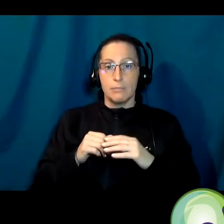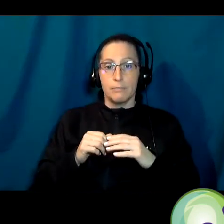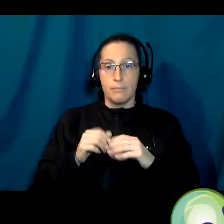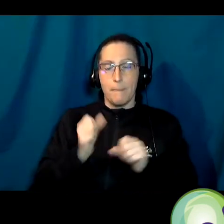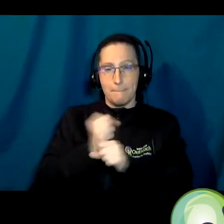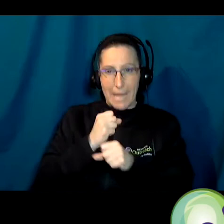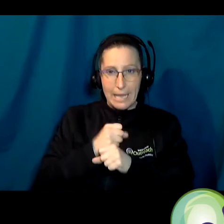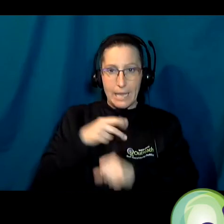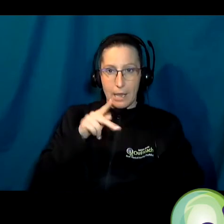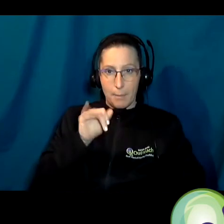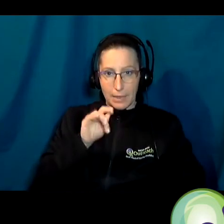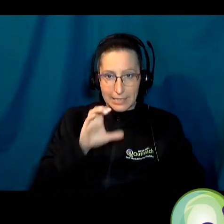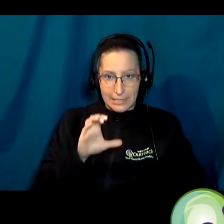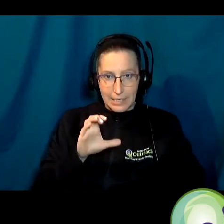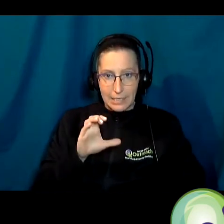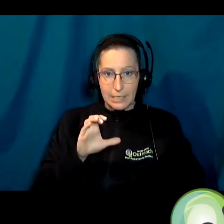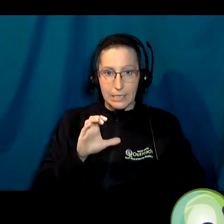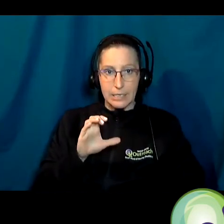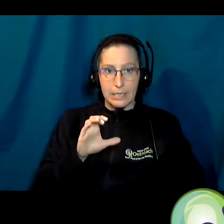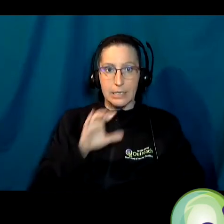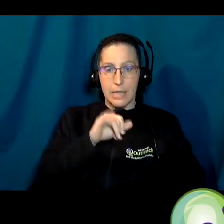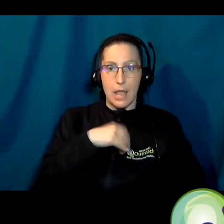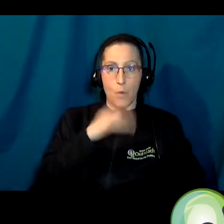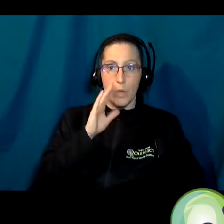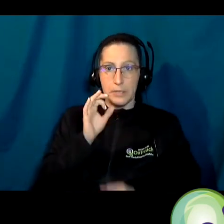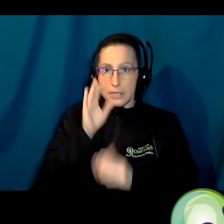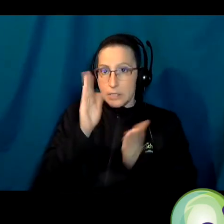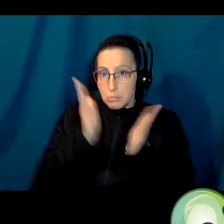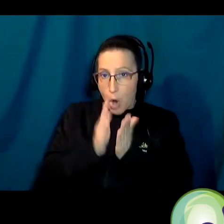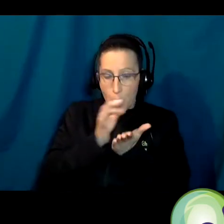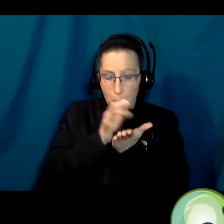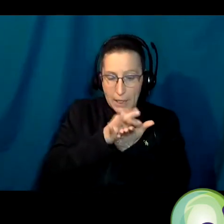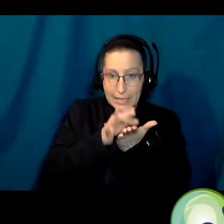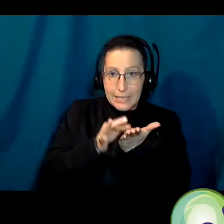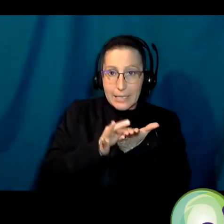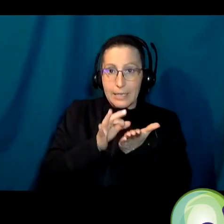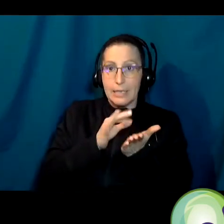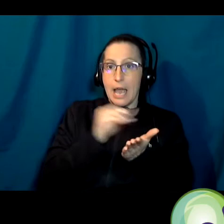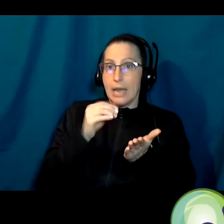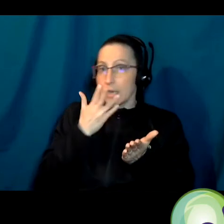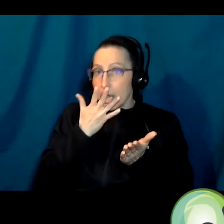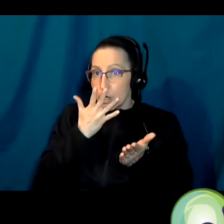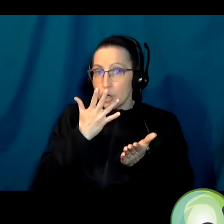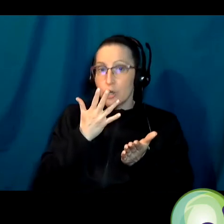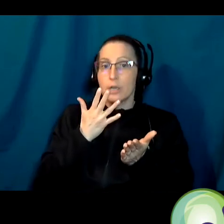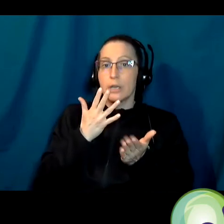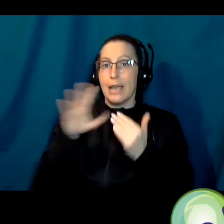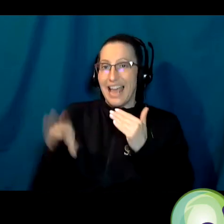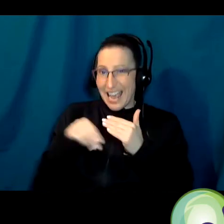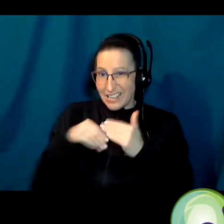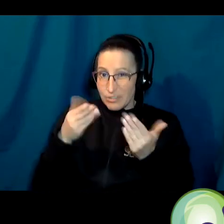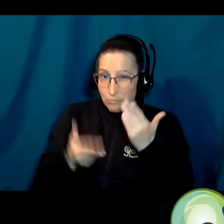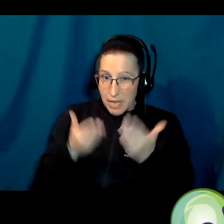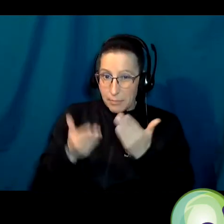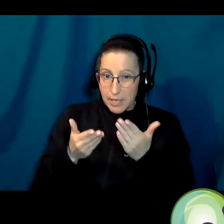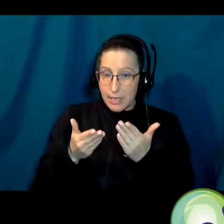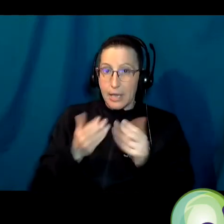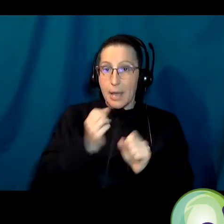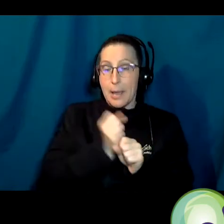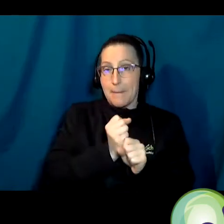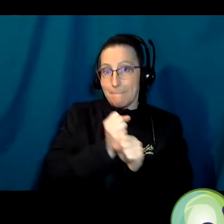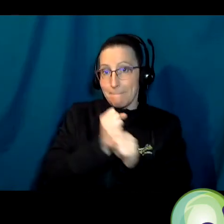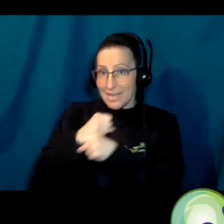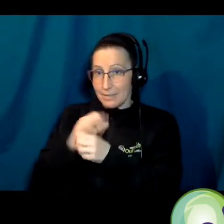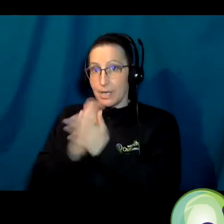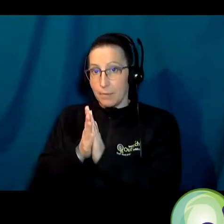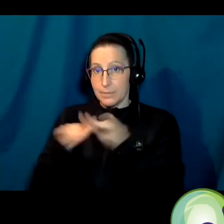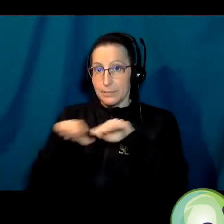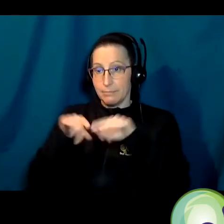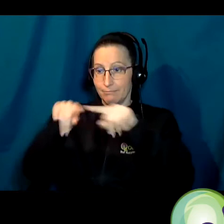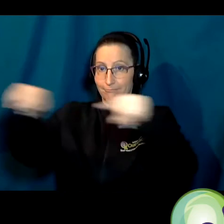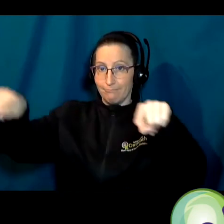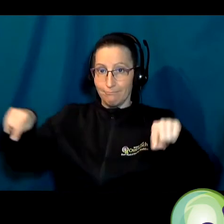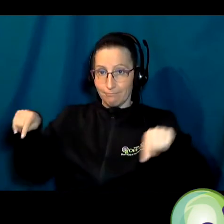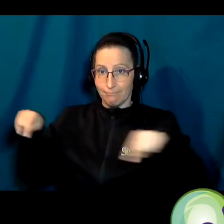that takes pellets and color and an additive potentially and forms it into a sheet. So at